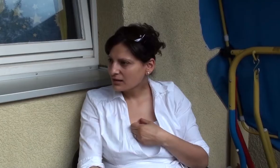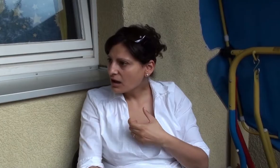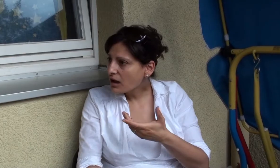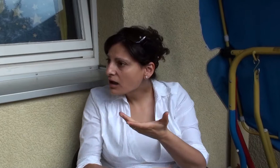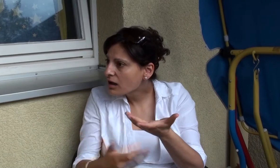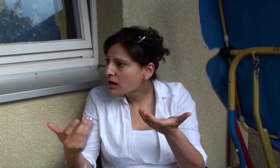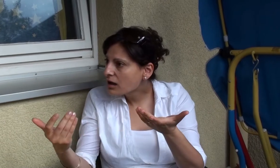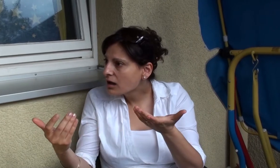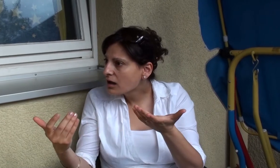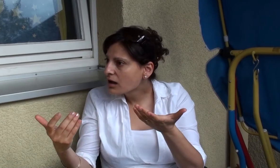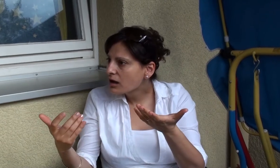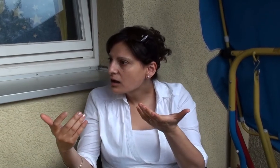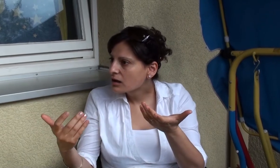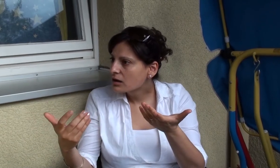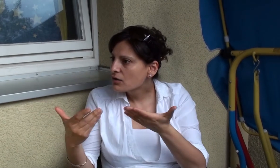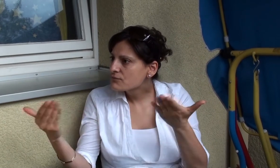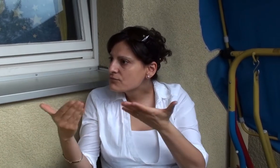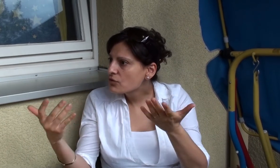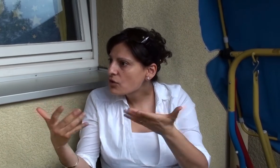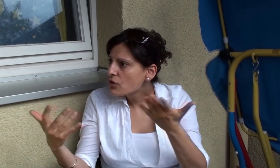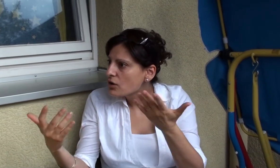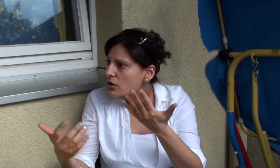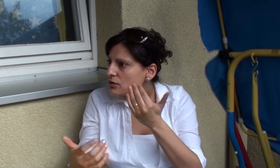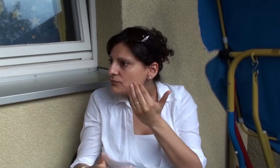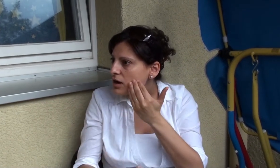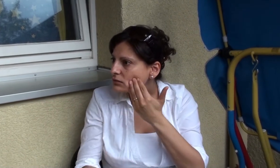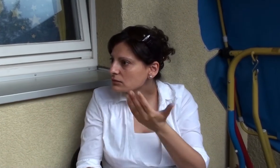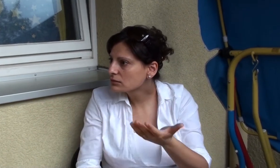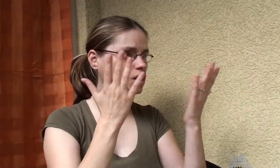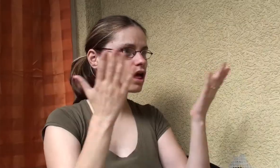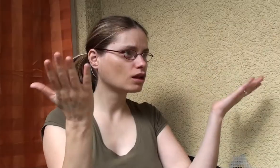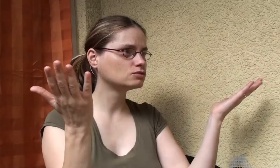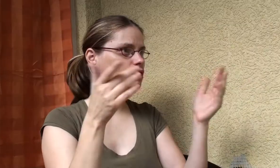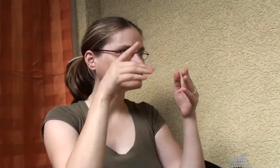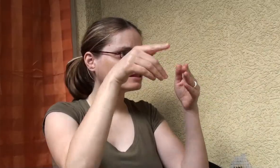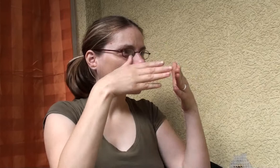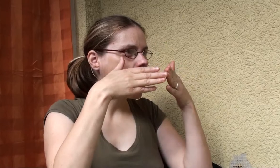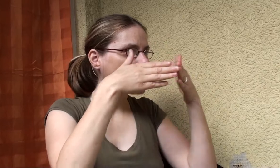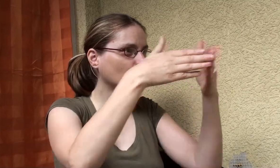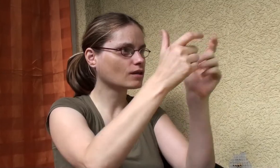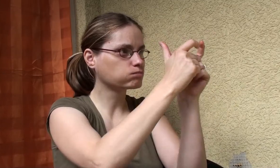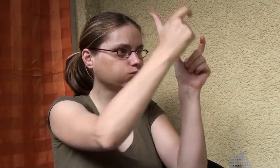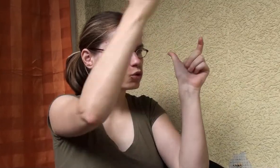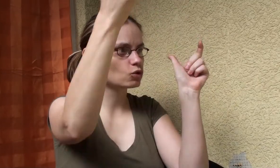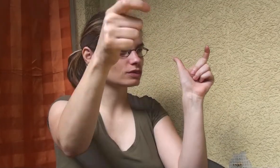Oh really? Where and when? At the harbor under the bridge.